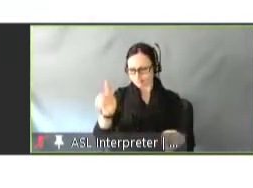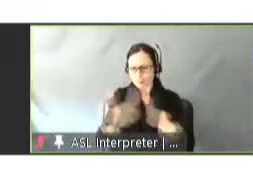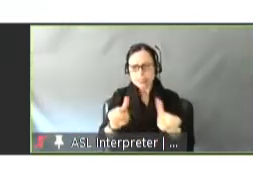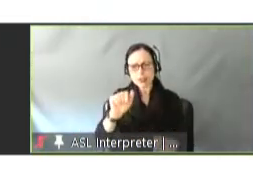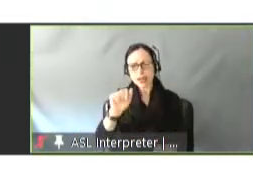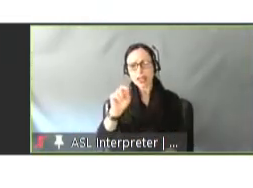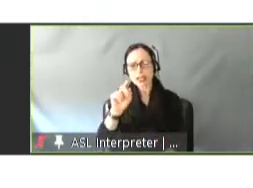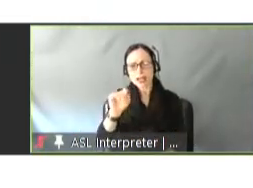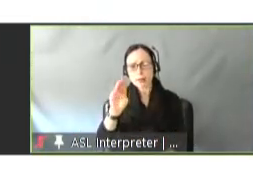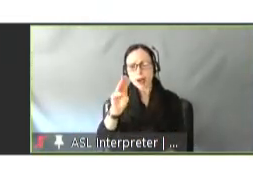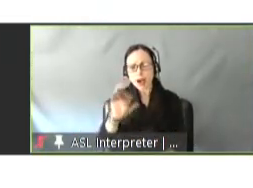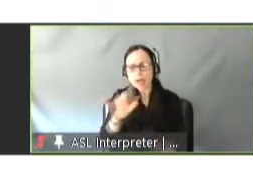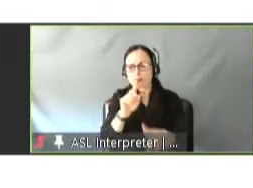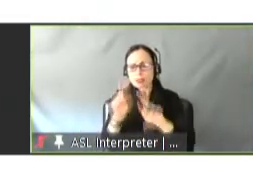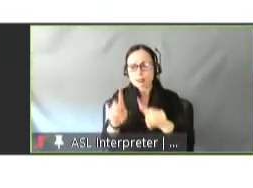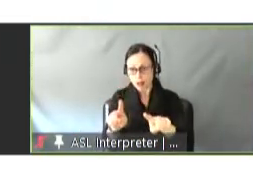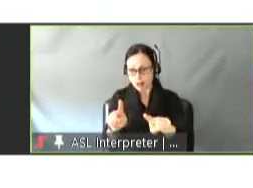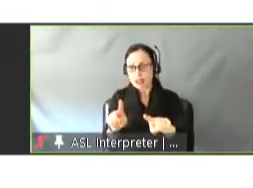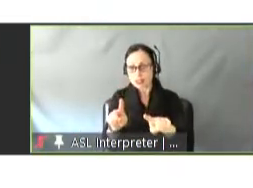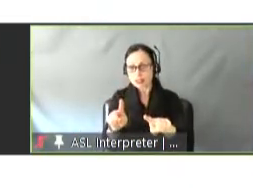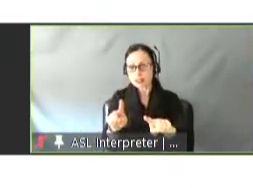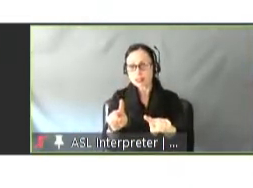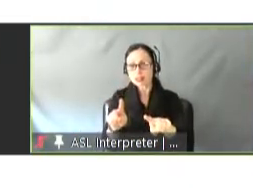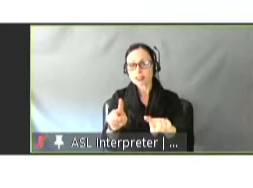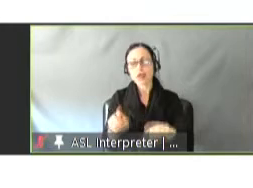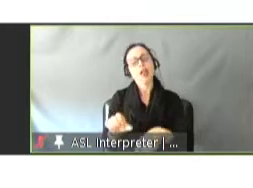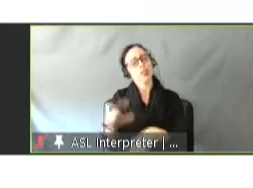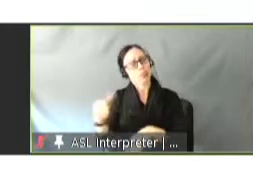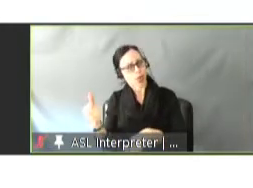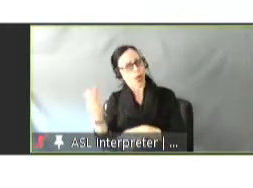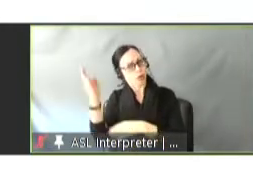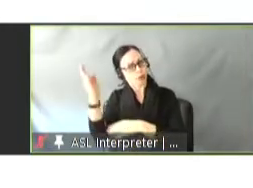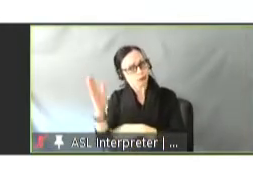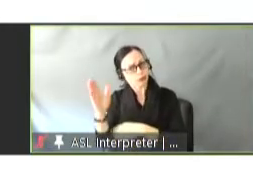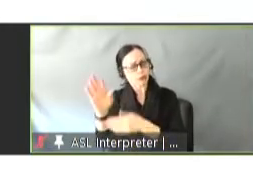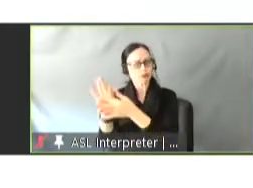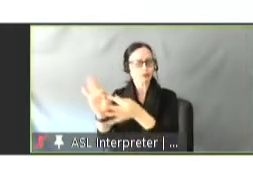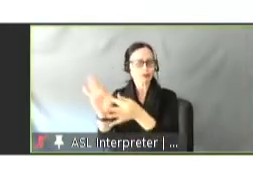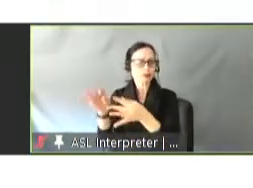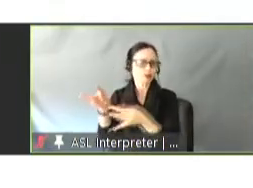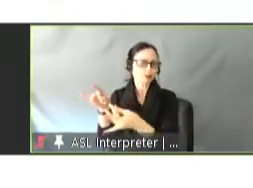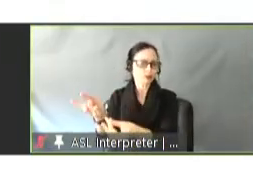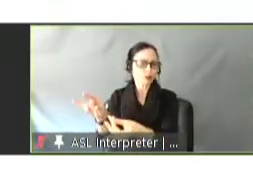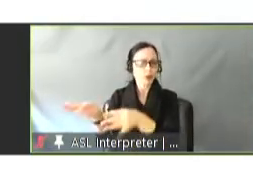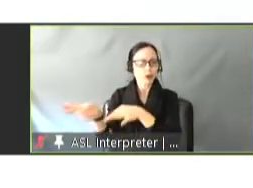previous speaker was very eloquent in saying that there are definitely different types of assays.